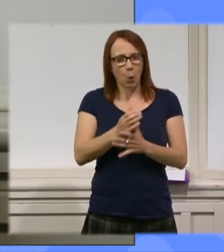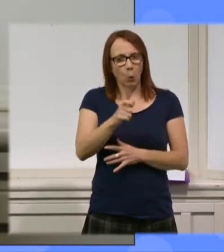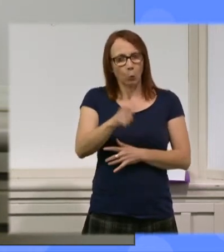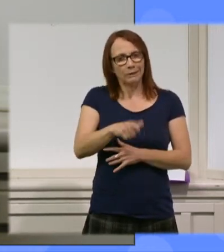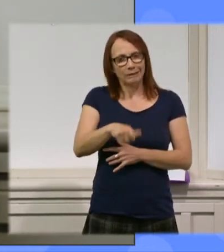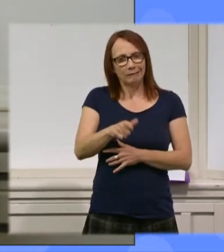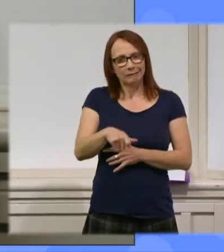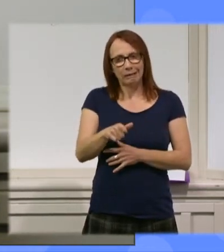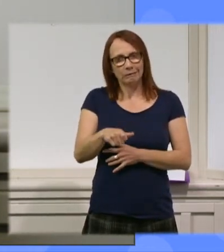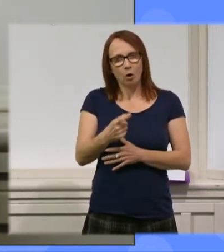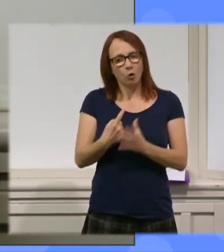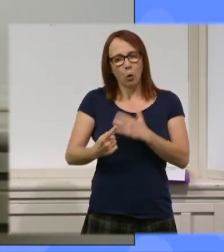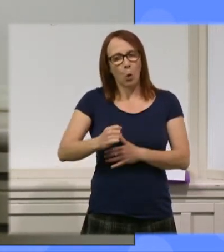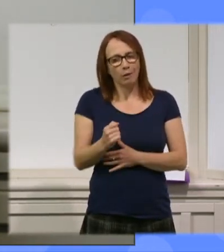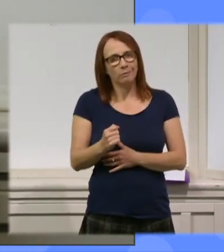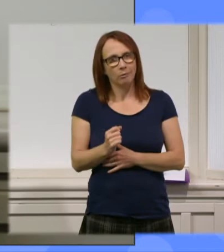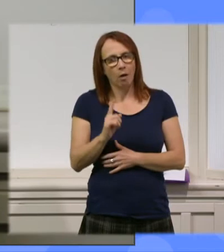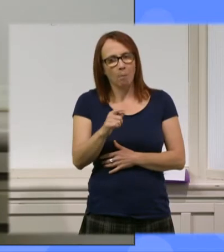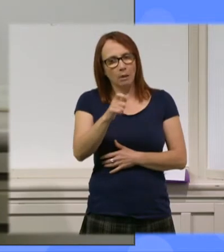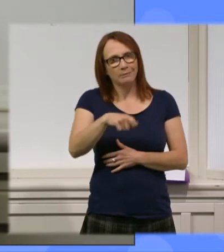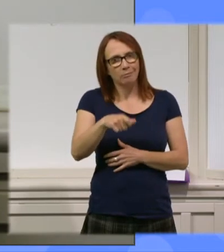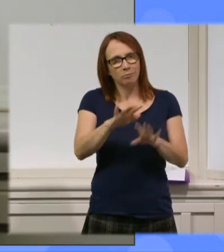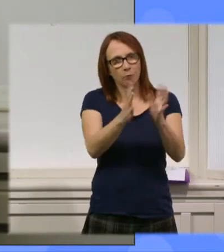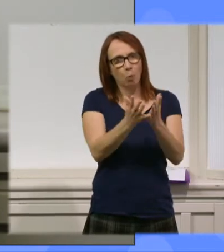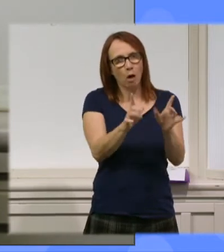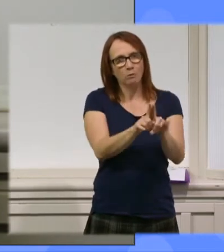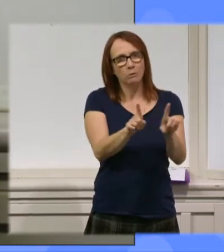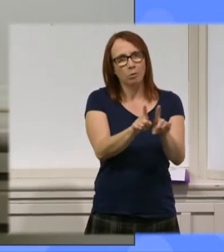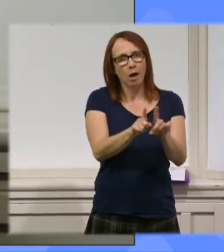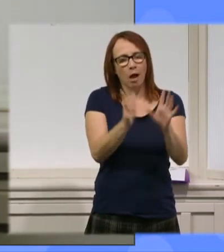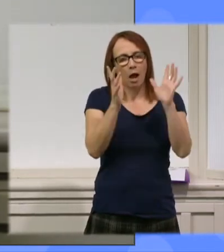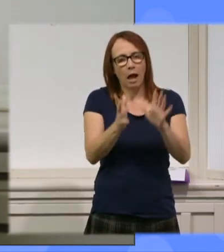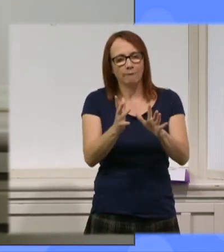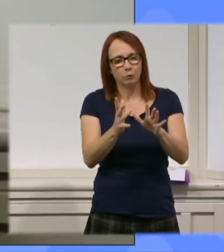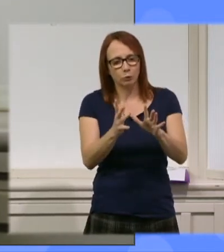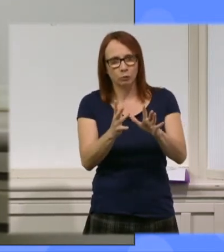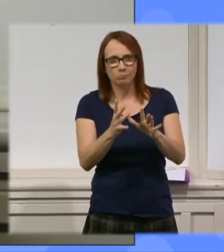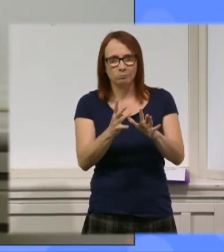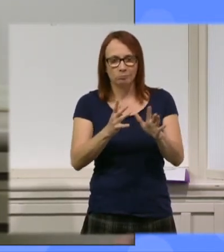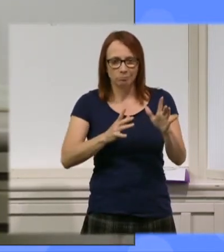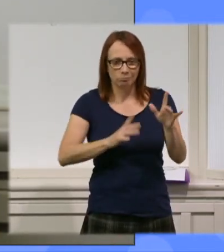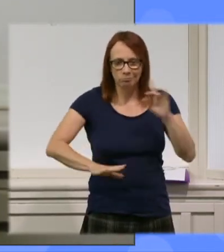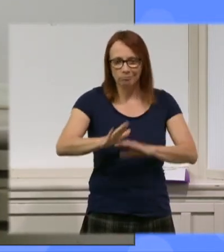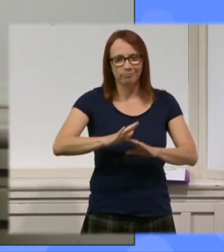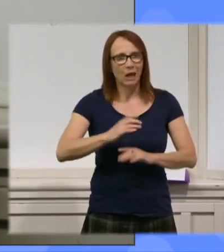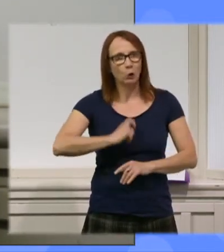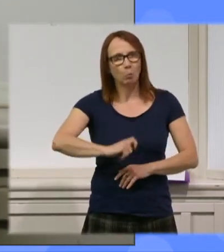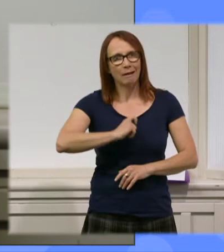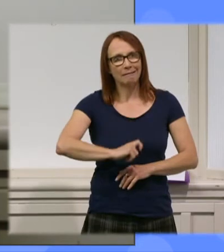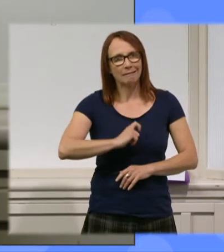not just of Scotland but we are citizens of the world and we've got to respond we've got a common humanity and a responsibility to each other as well as